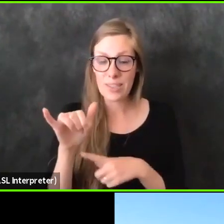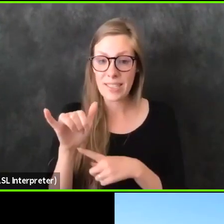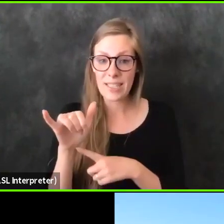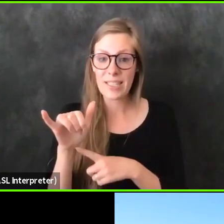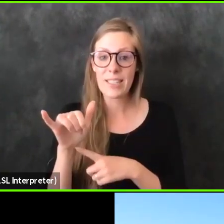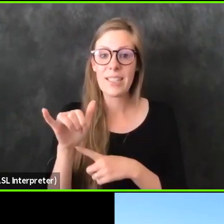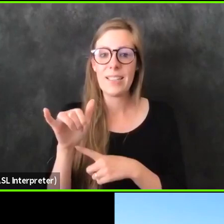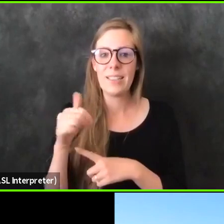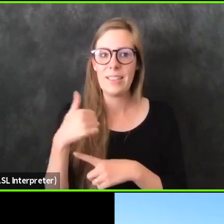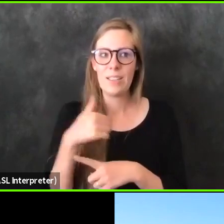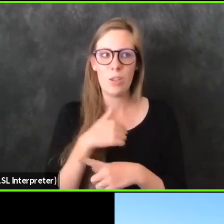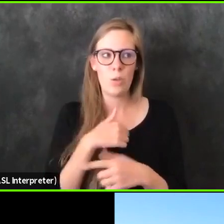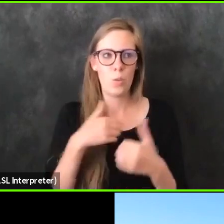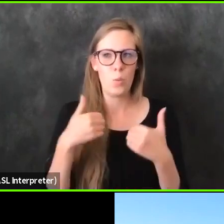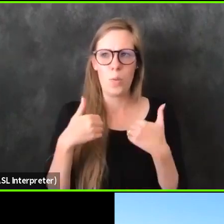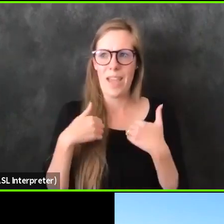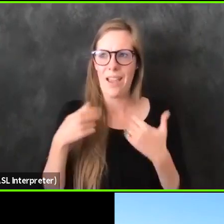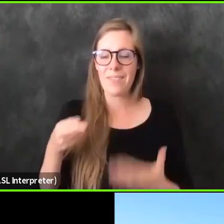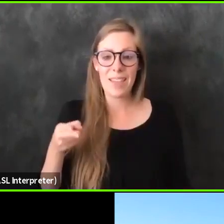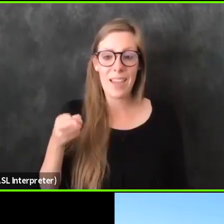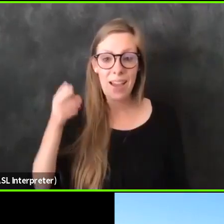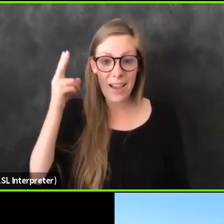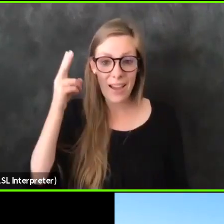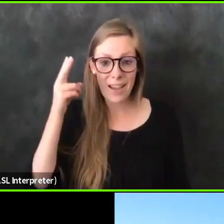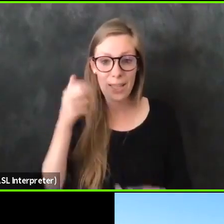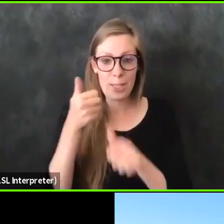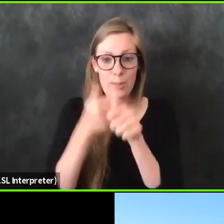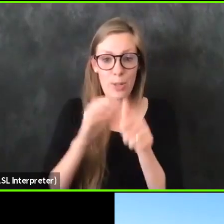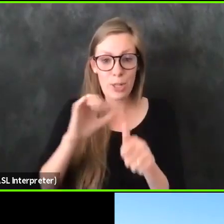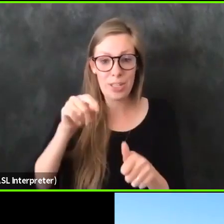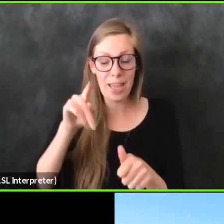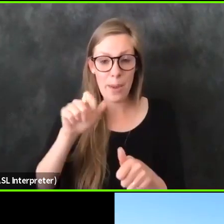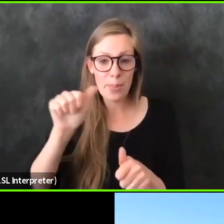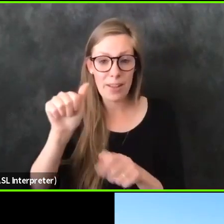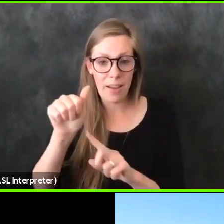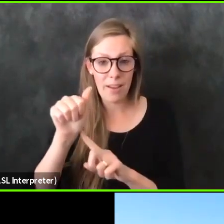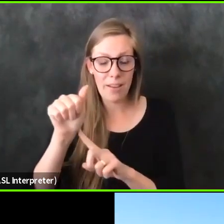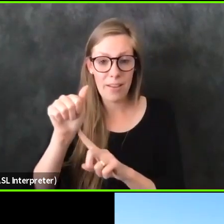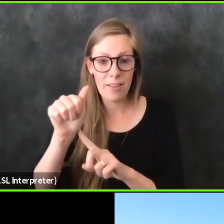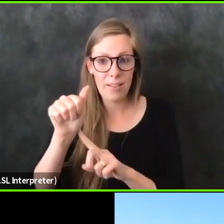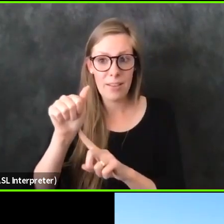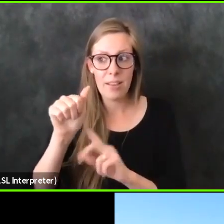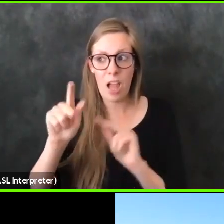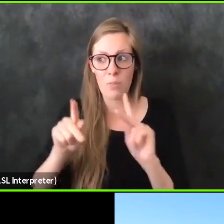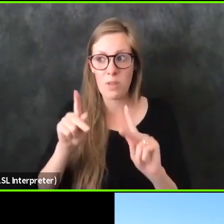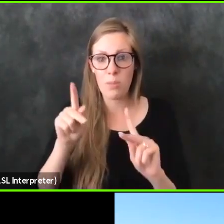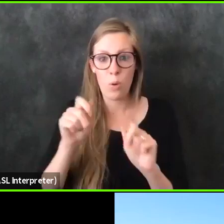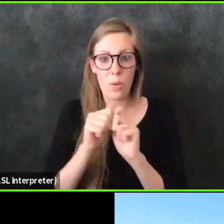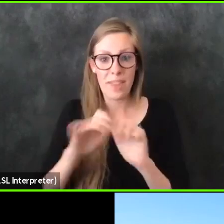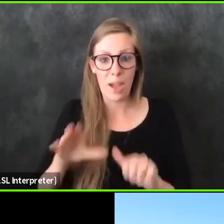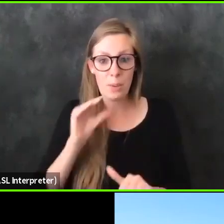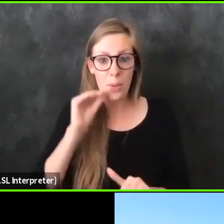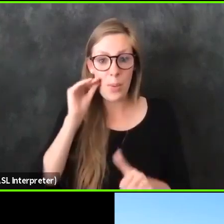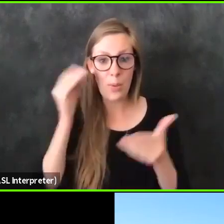have the highest per capita homeless population of all the counties in